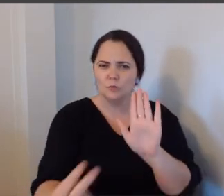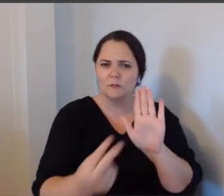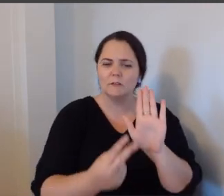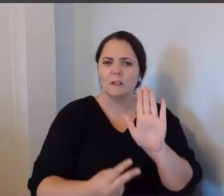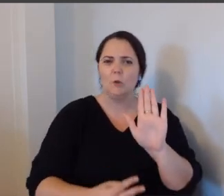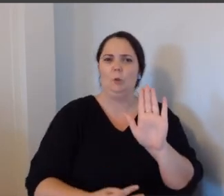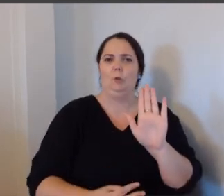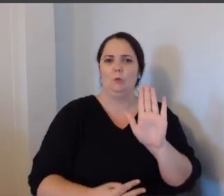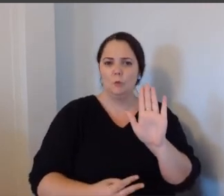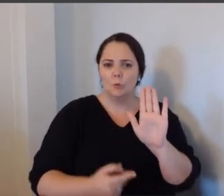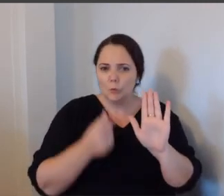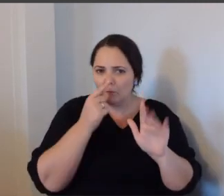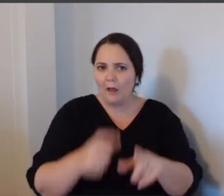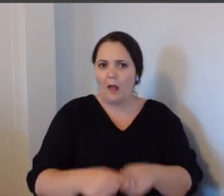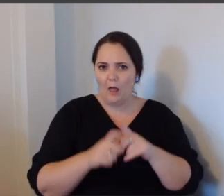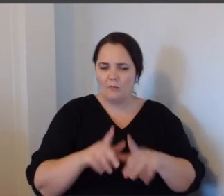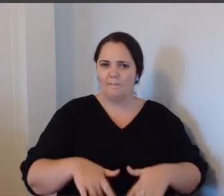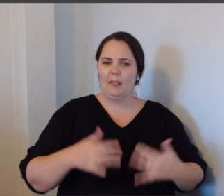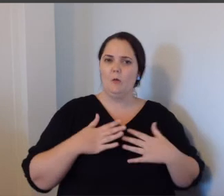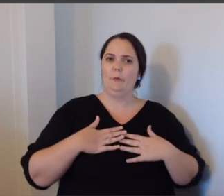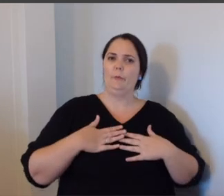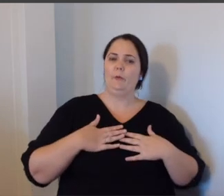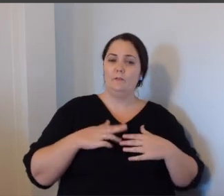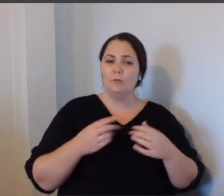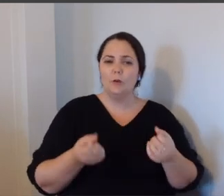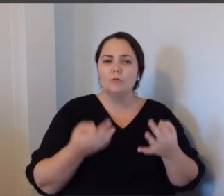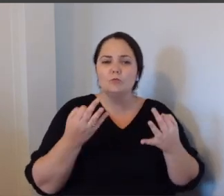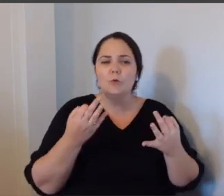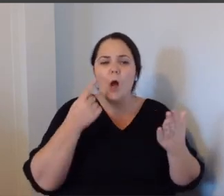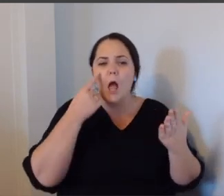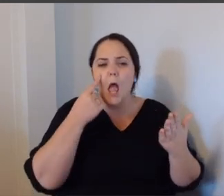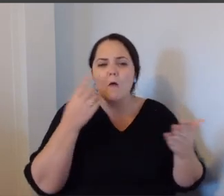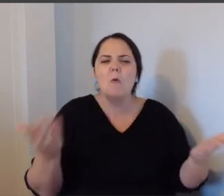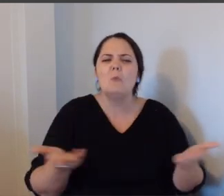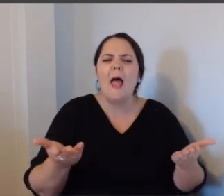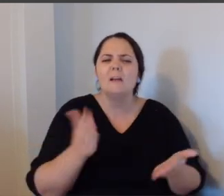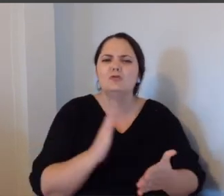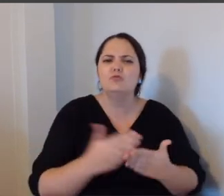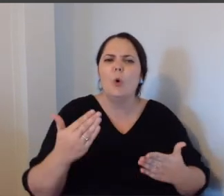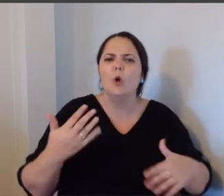if we cannot see the evidence of the torture then somehow we feel we have been duped or tricked. If